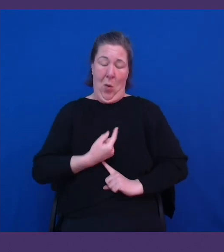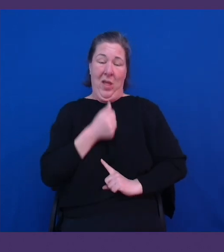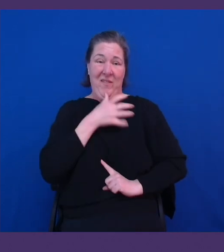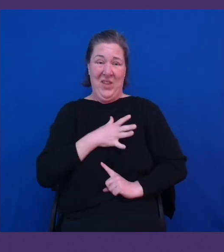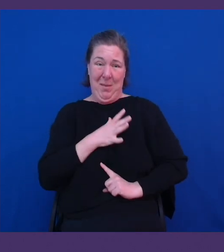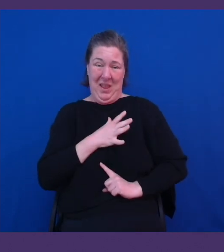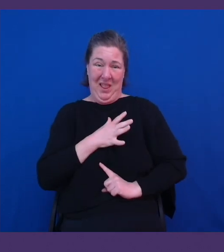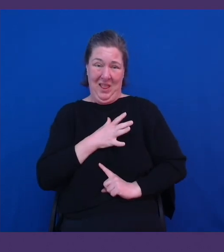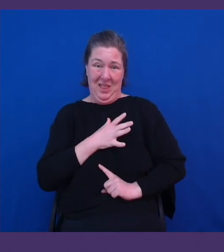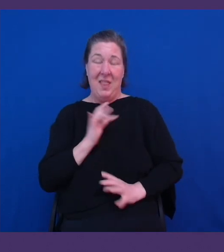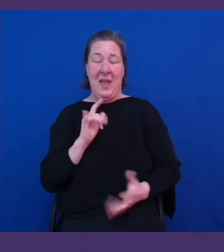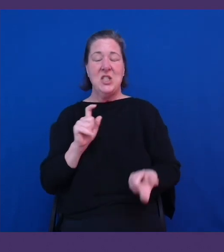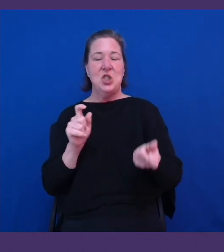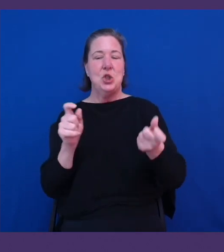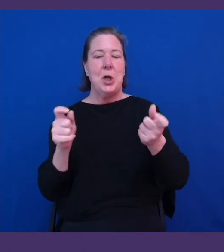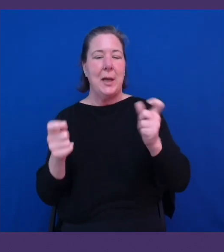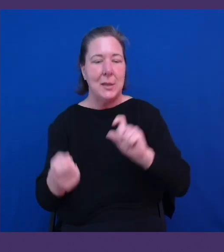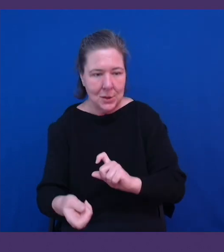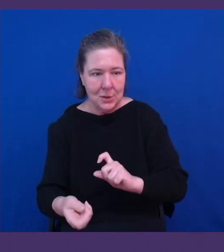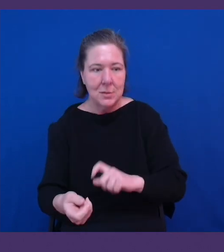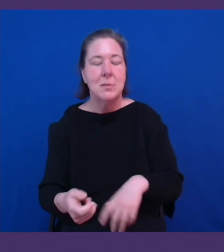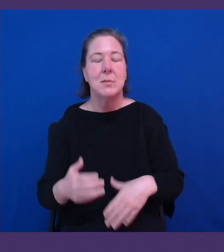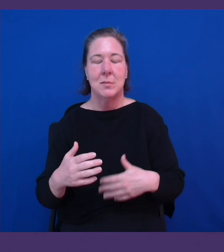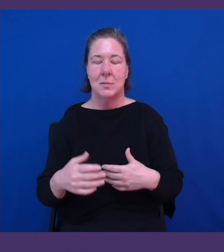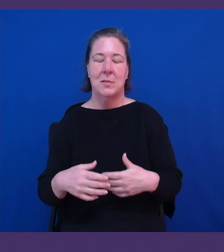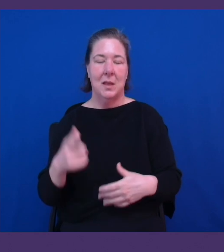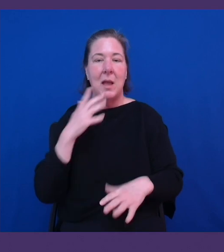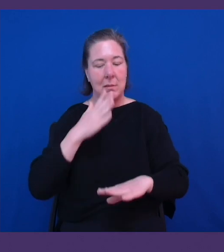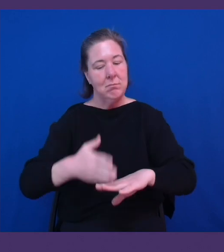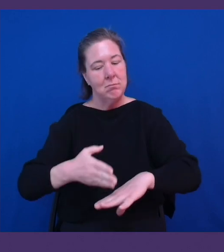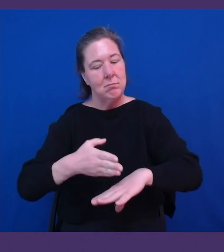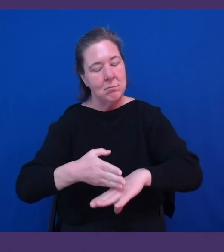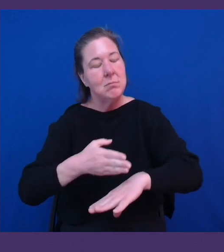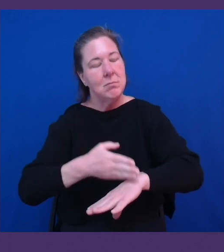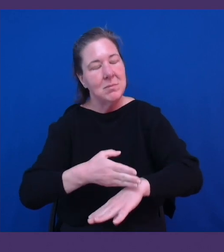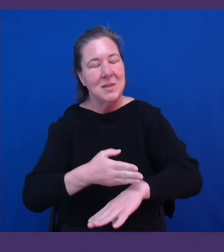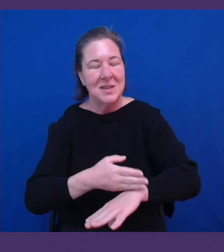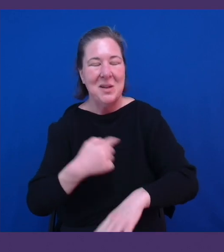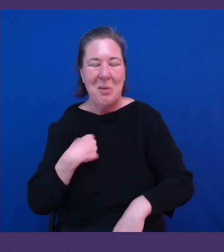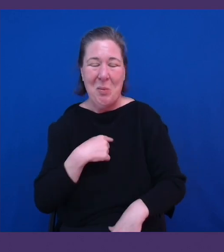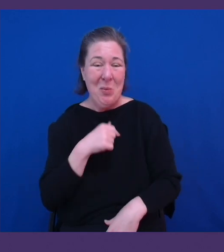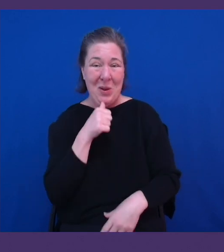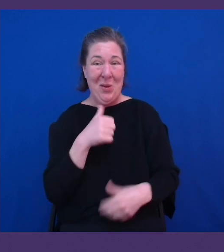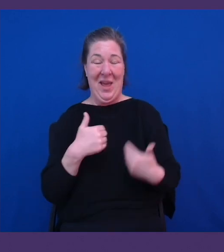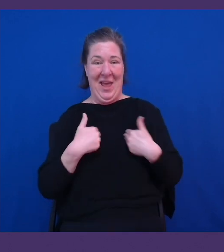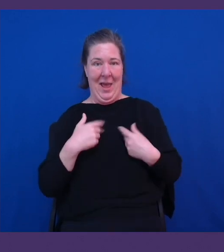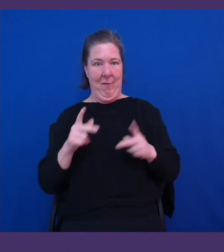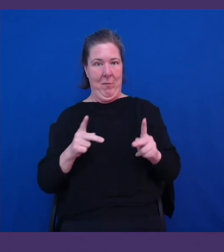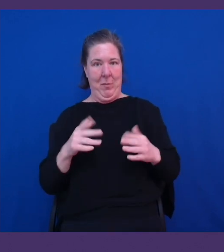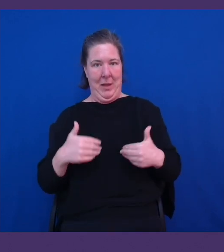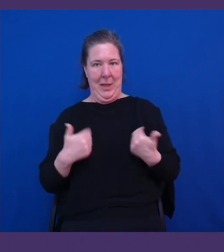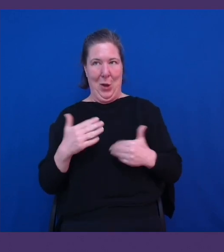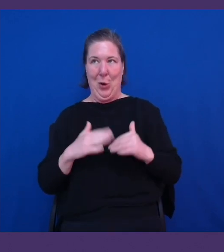So, it is going better, but we really lack people that are younger than almost retired.